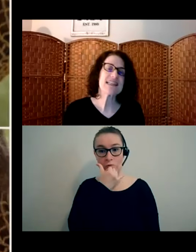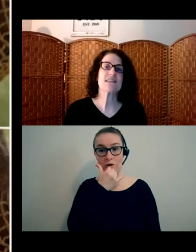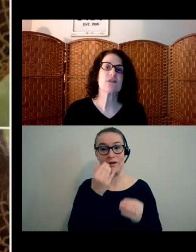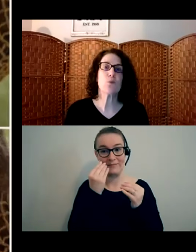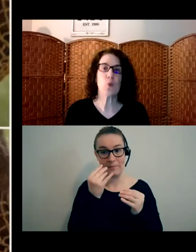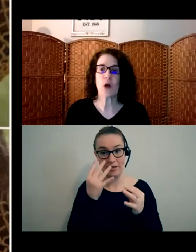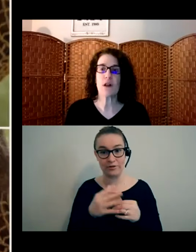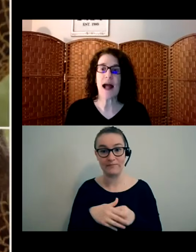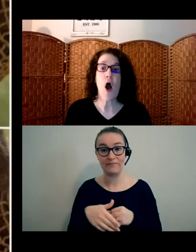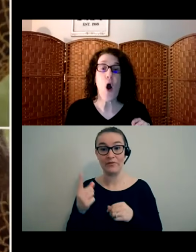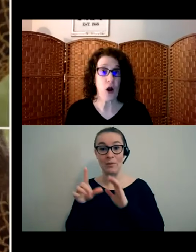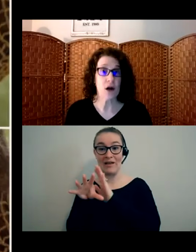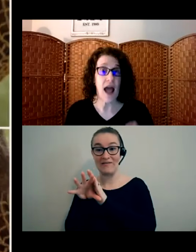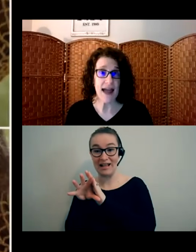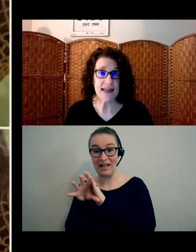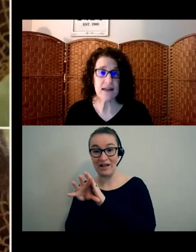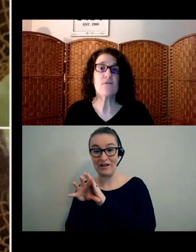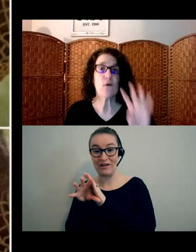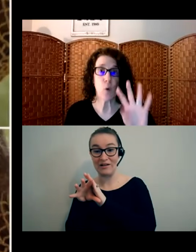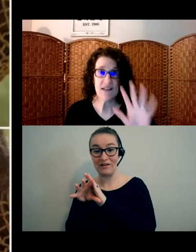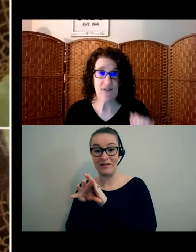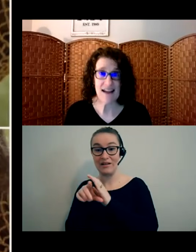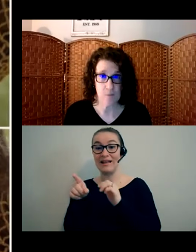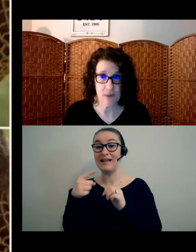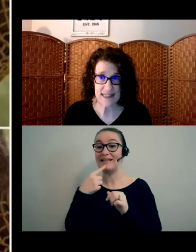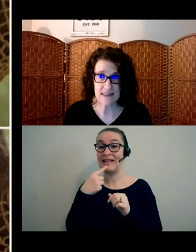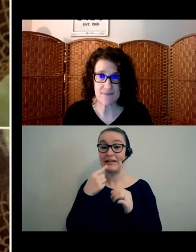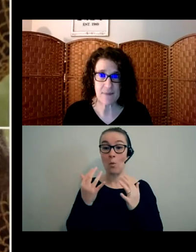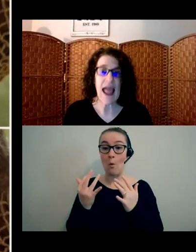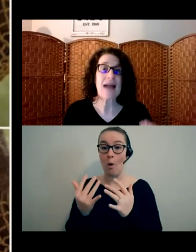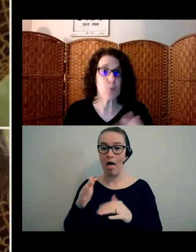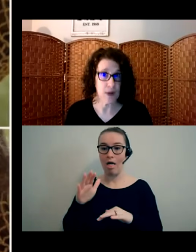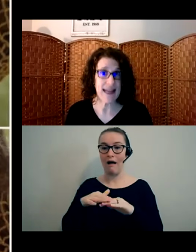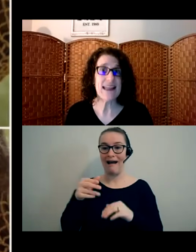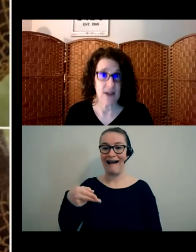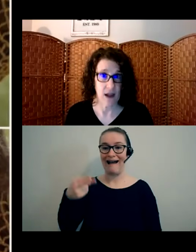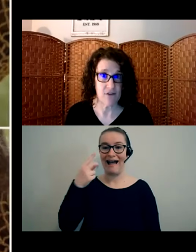said to boil on high for 45 minutes and preheat the oven.